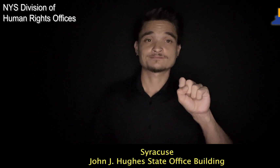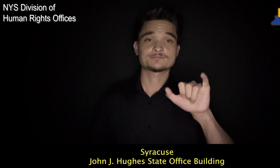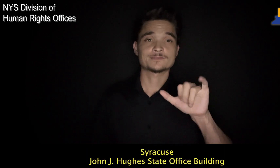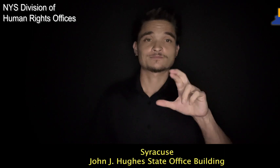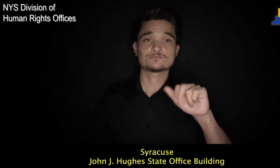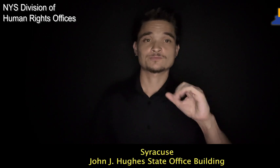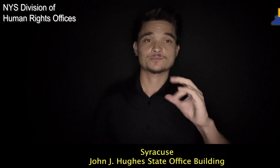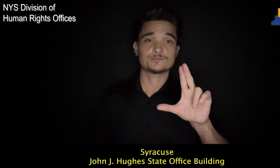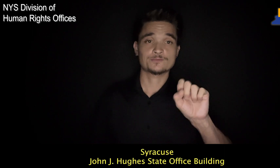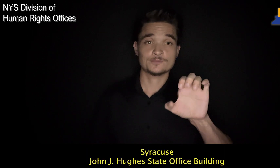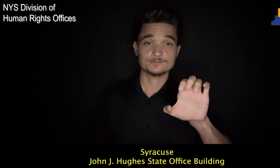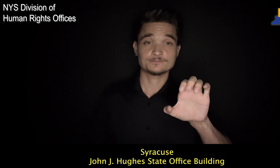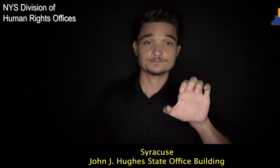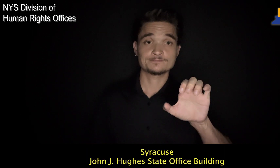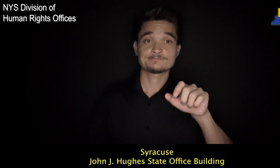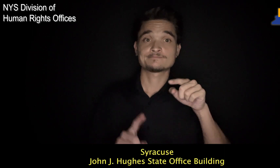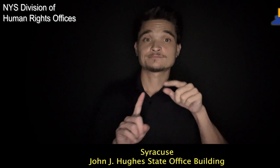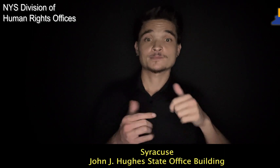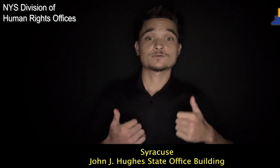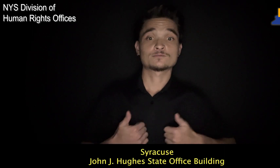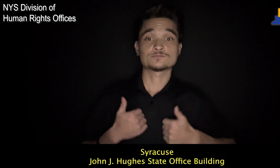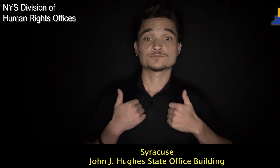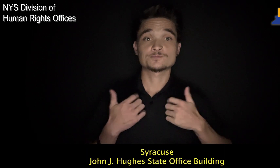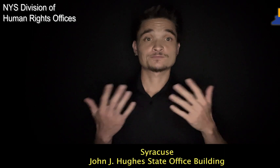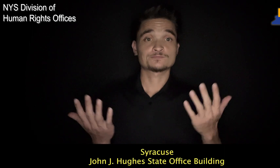Syracuse John J. Hughes State Office Building